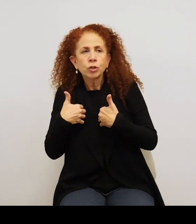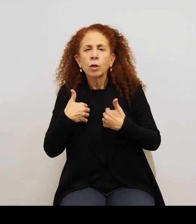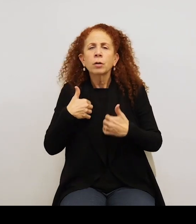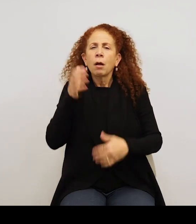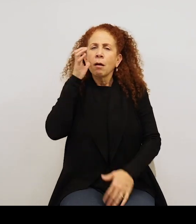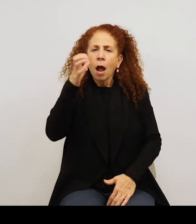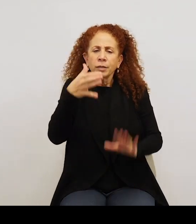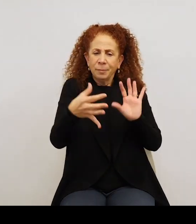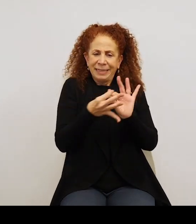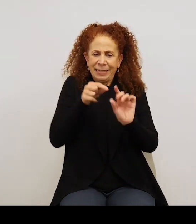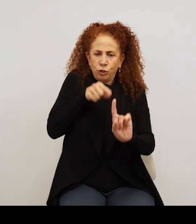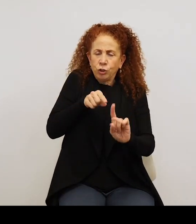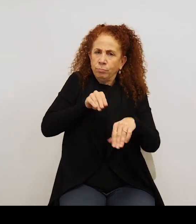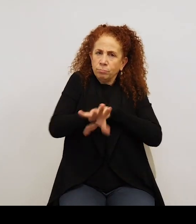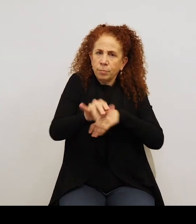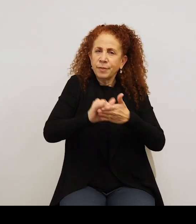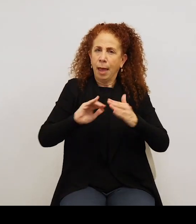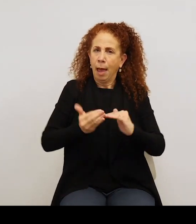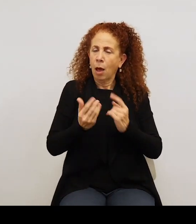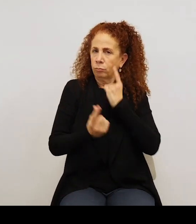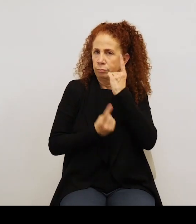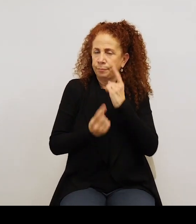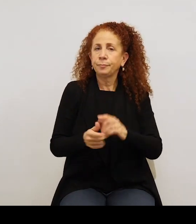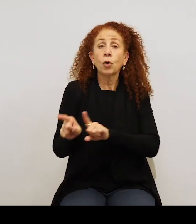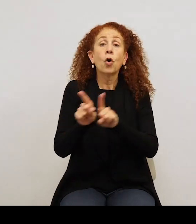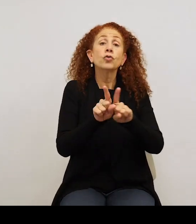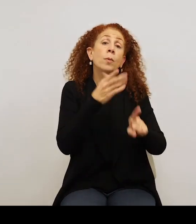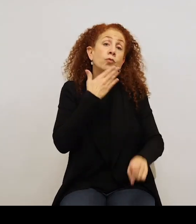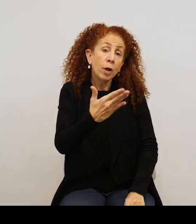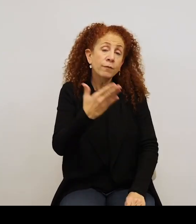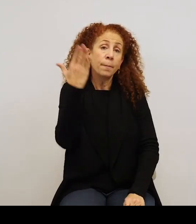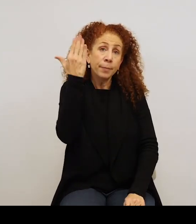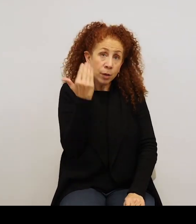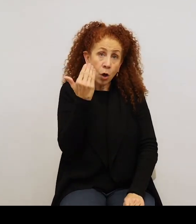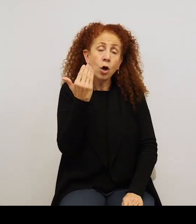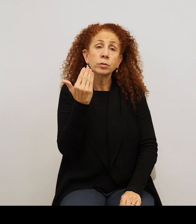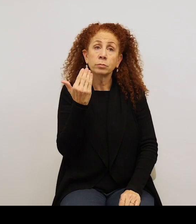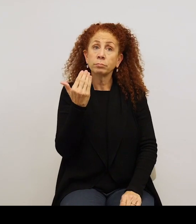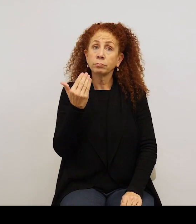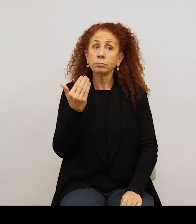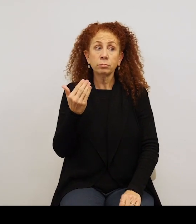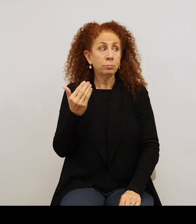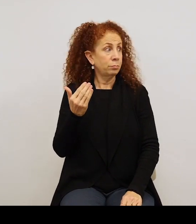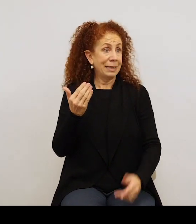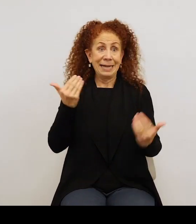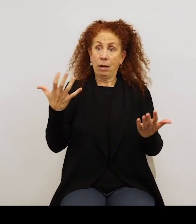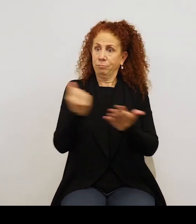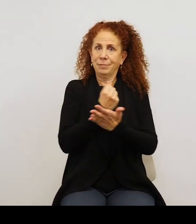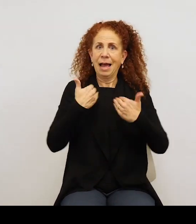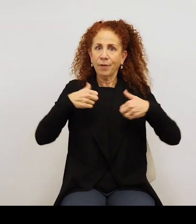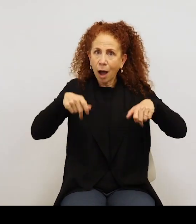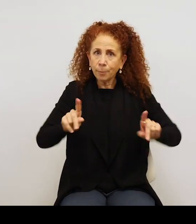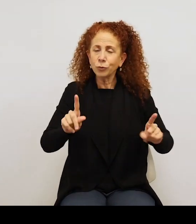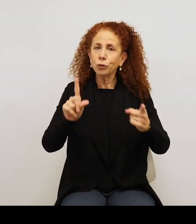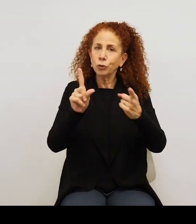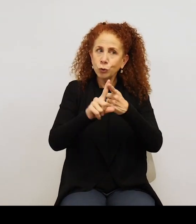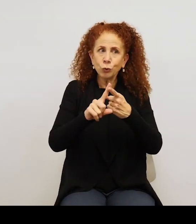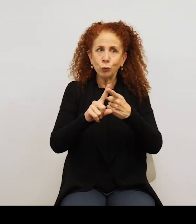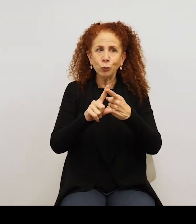might have to do with that. And I'm also grateful because this gives me, or us, an opportunity to see each other again,